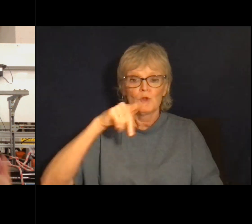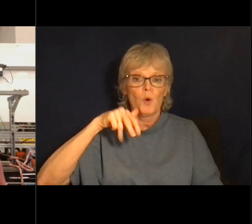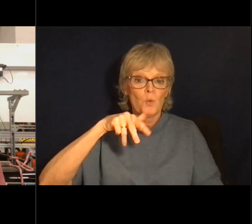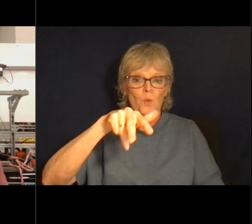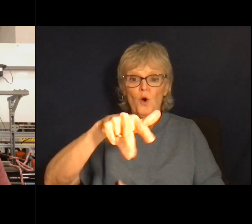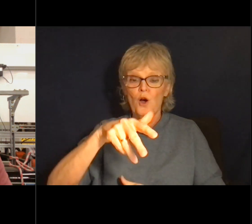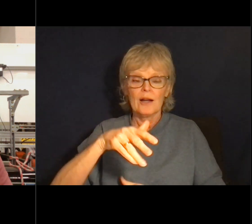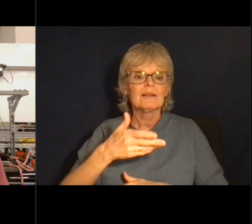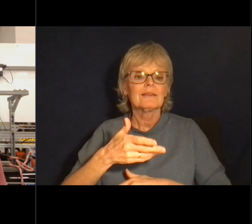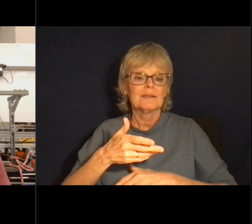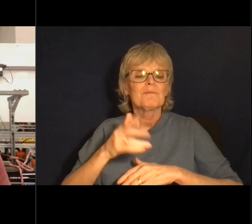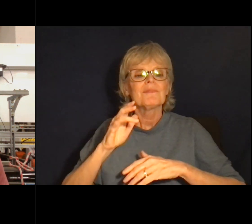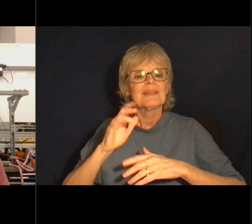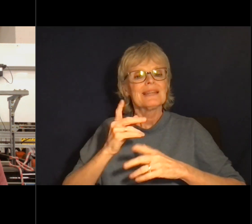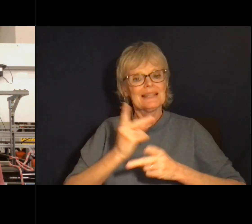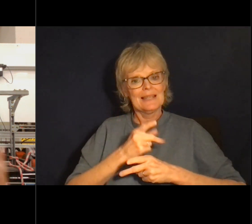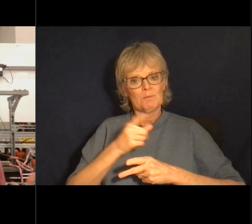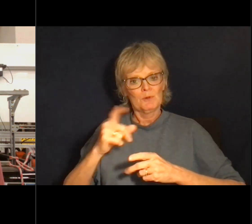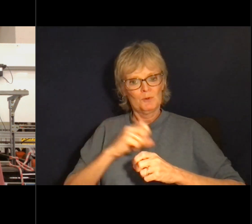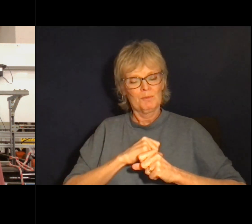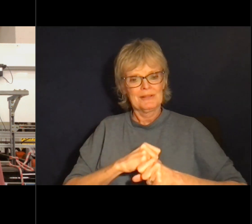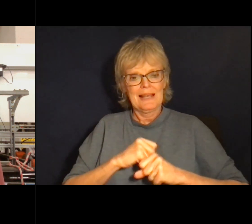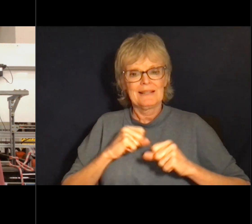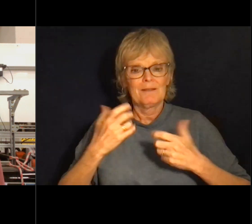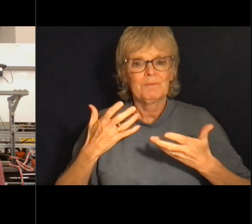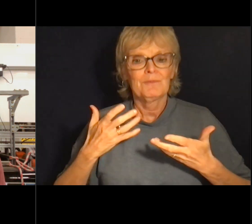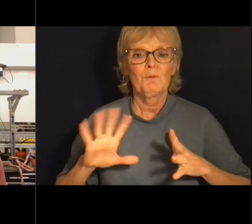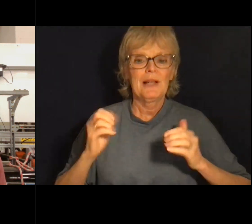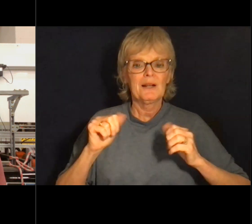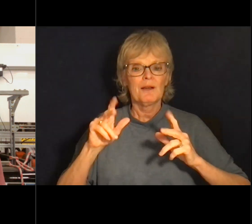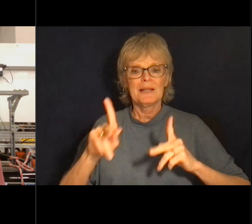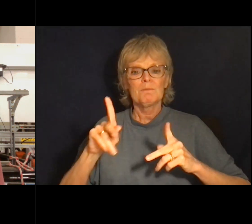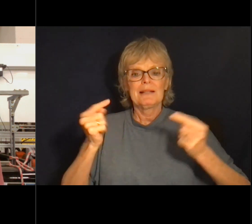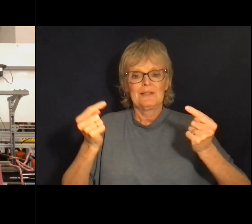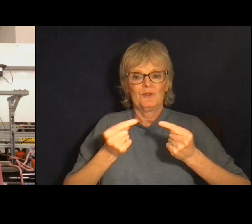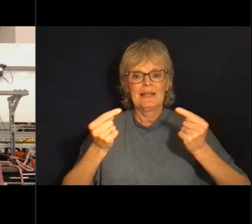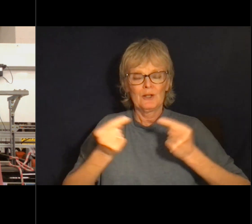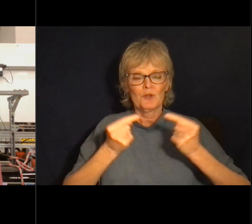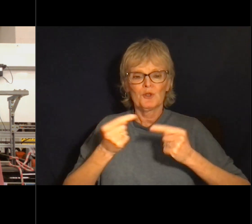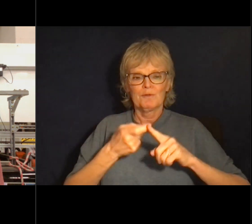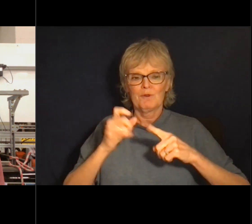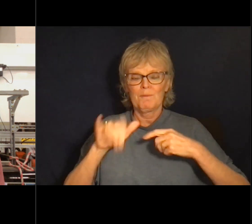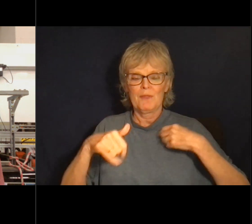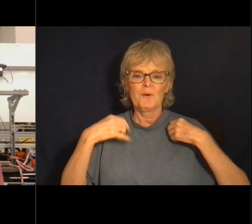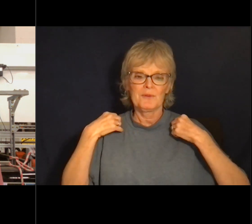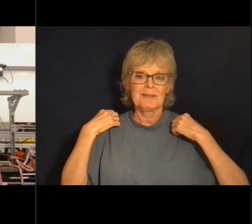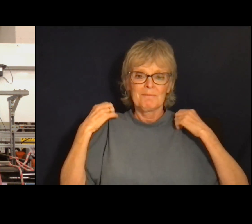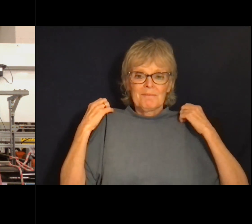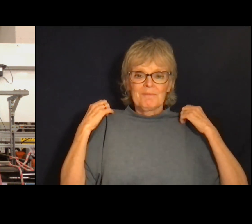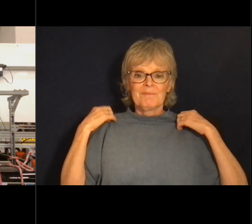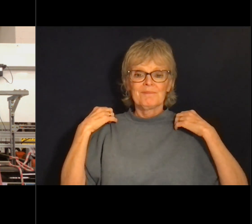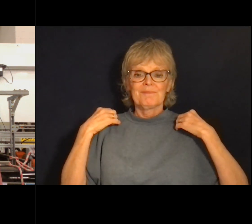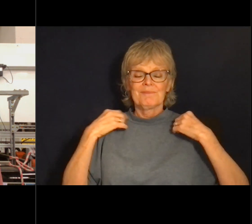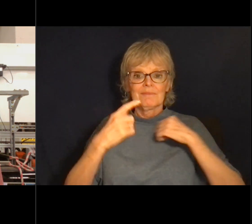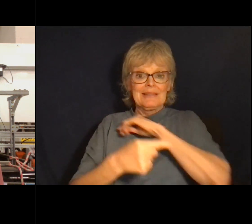And that's to try to keep you guys protected. 'Cause we don't want anybody to get hurt from these types of events. So, as tempting as it might be to, you know,